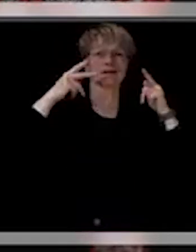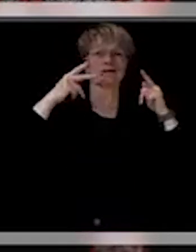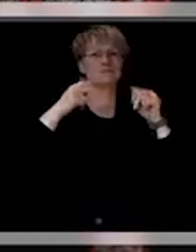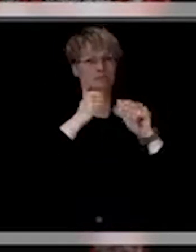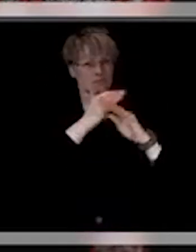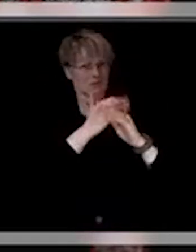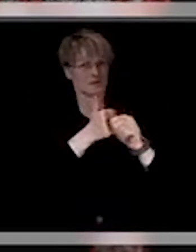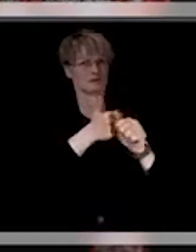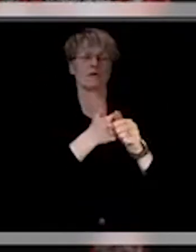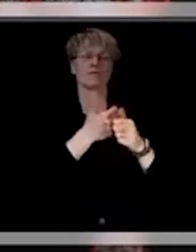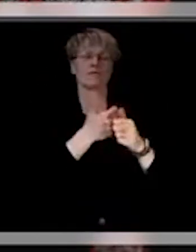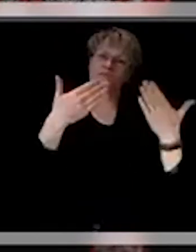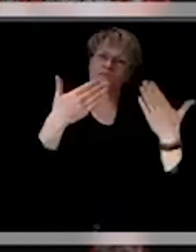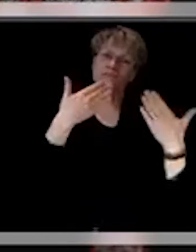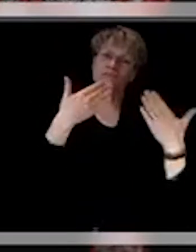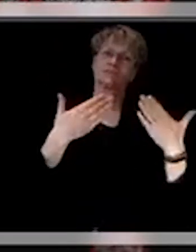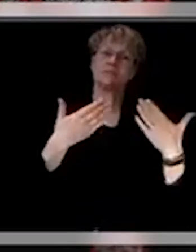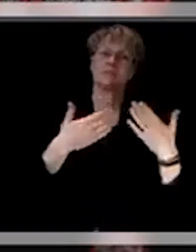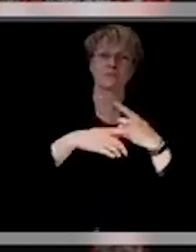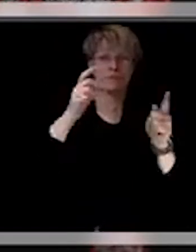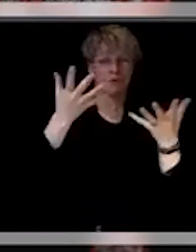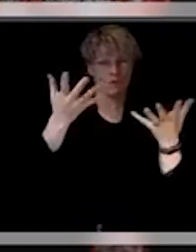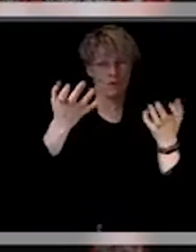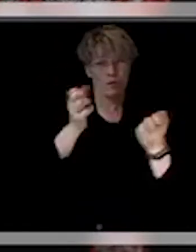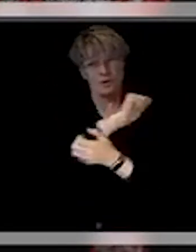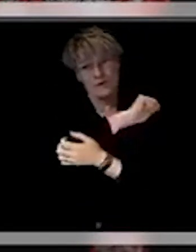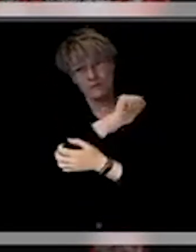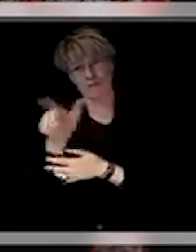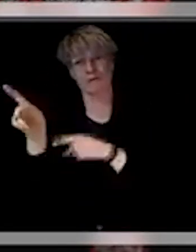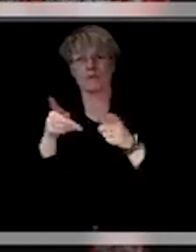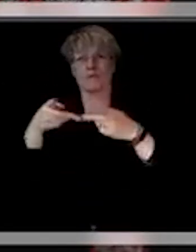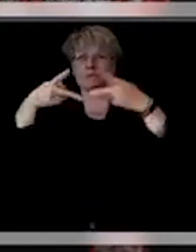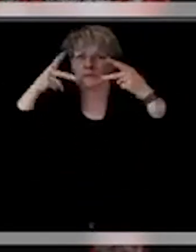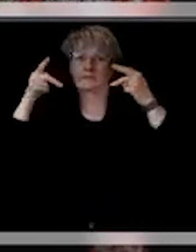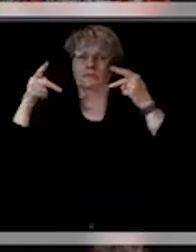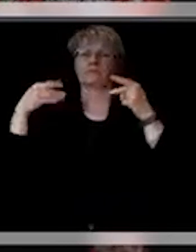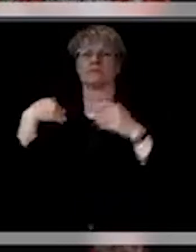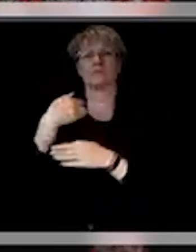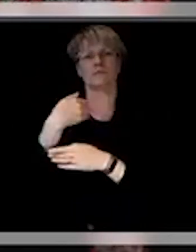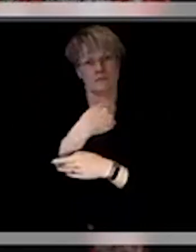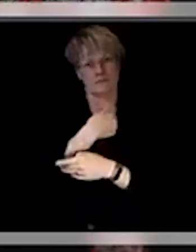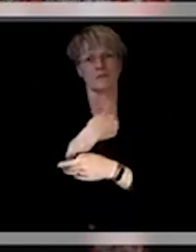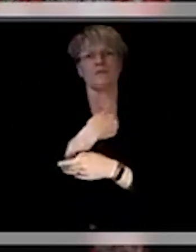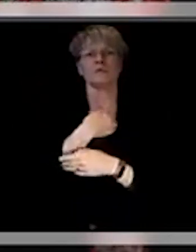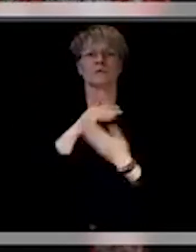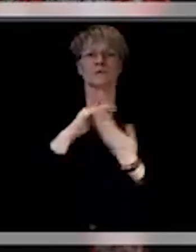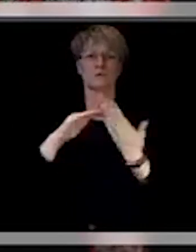for that, but we're asking that other members of the community engage.